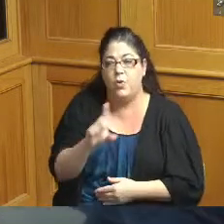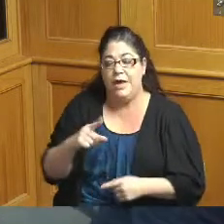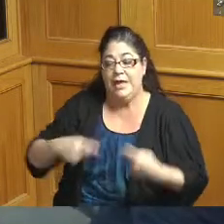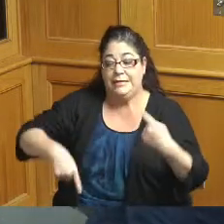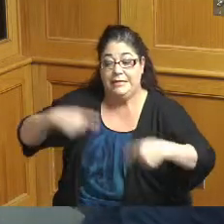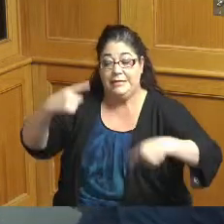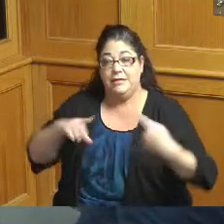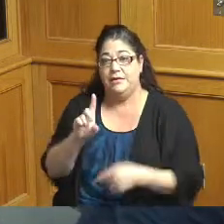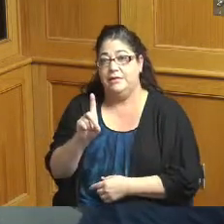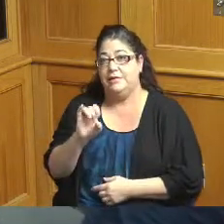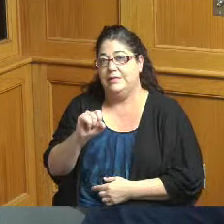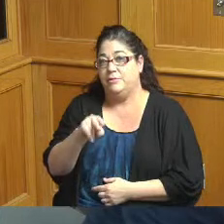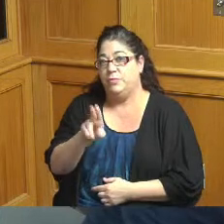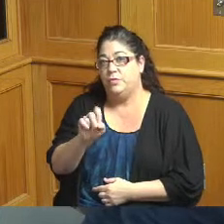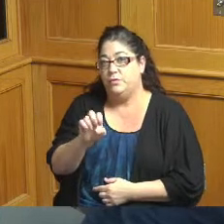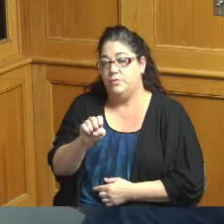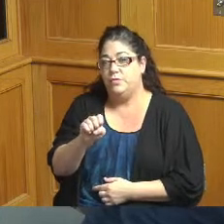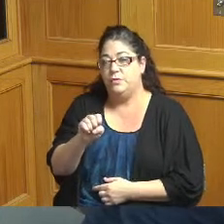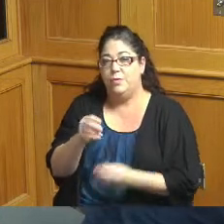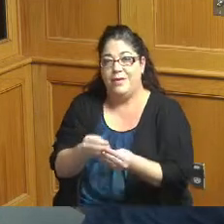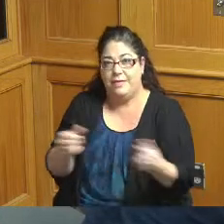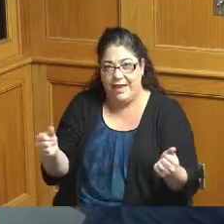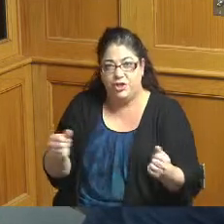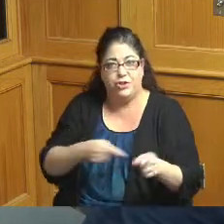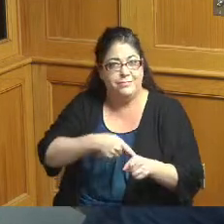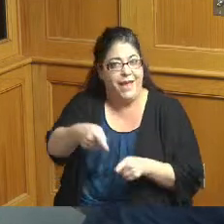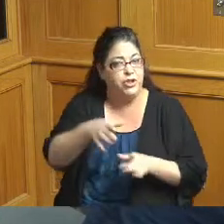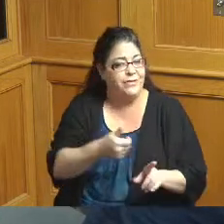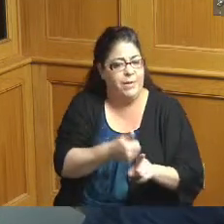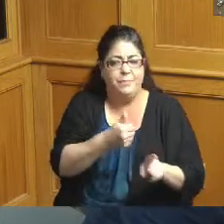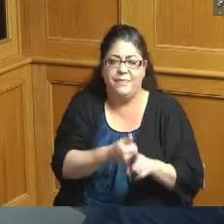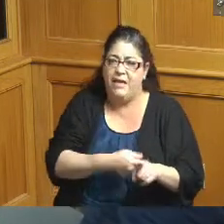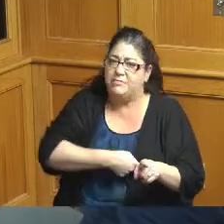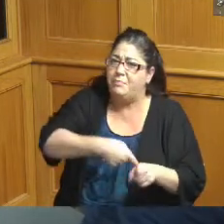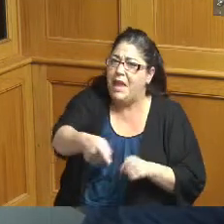this very qualified mediator and family law specialist not only mediates high conflict